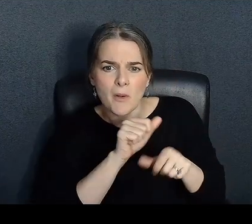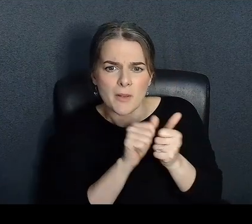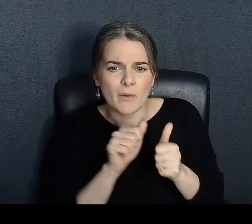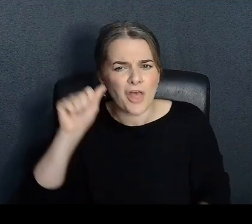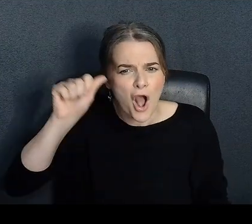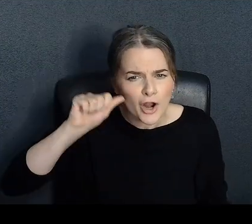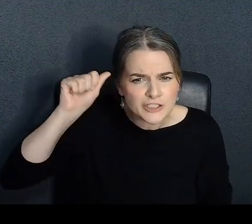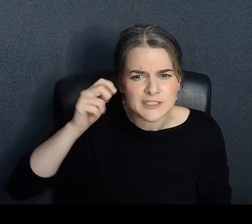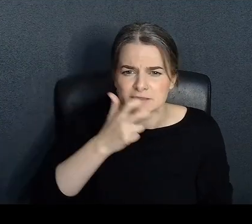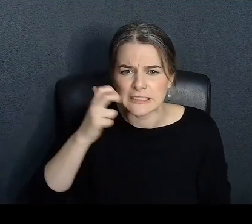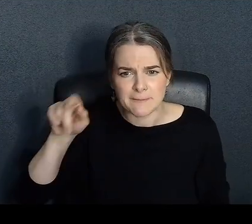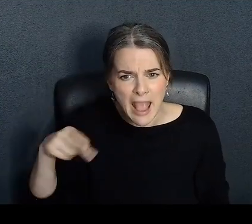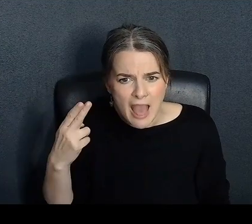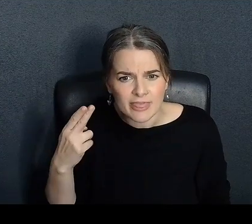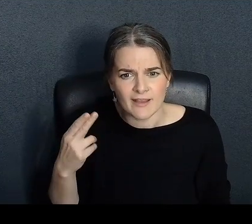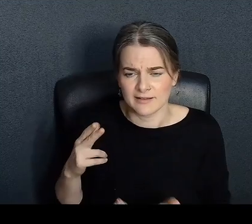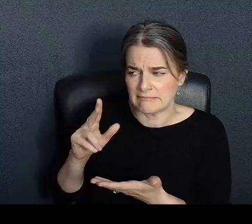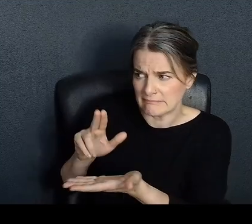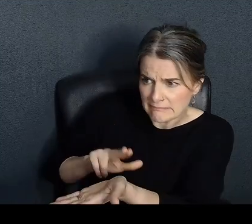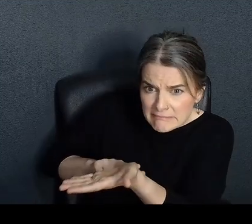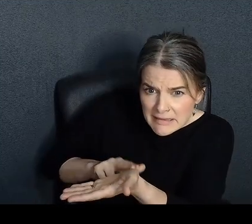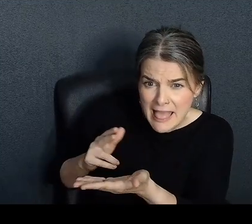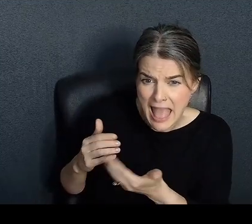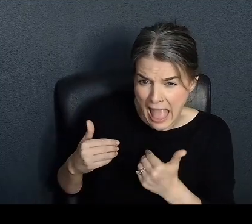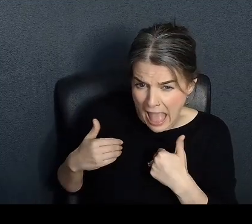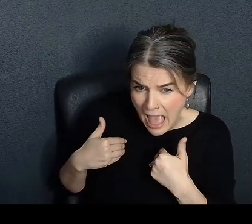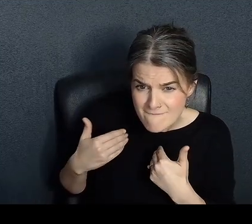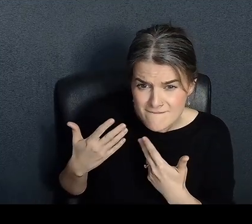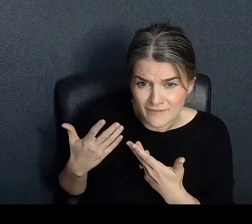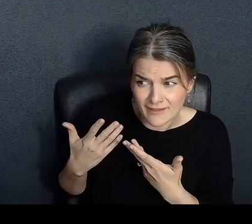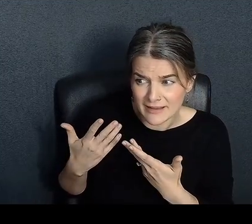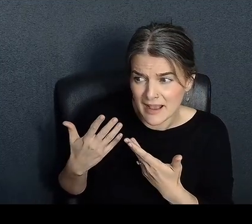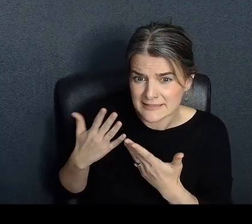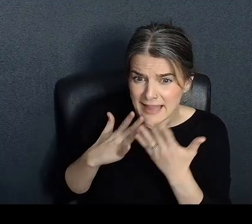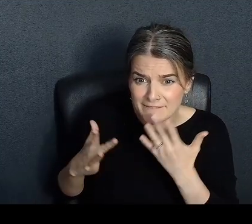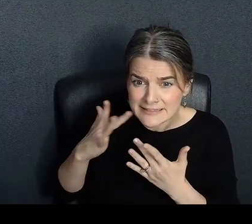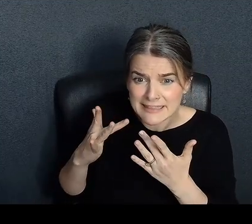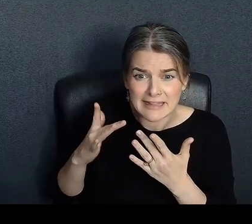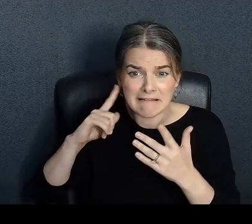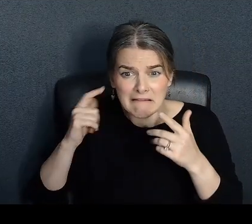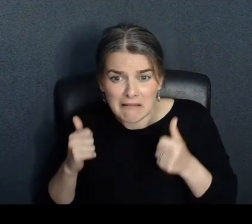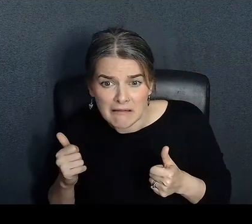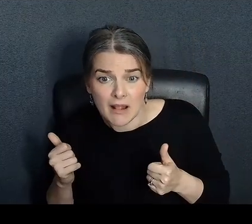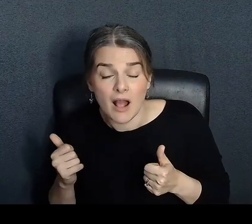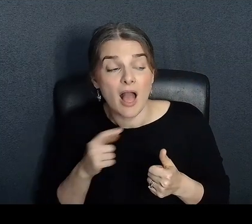And then they could then either make the referral and/or other suggestions for possibly an audiogram,